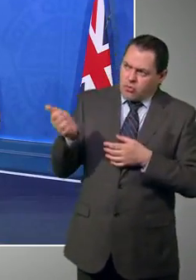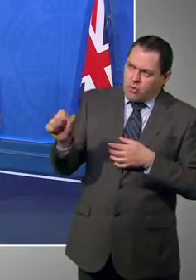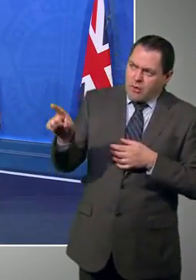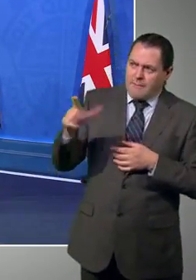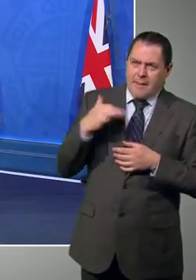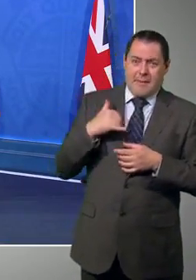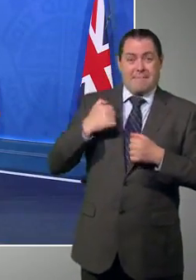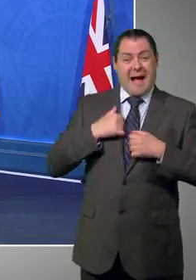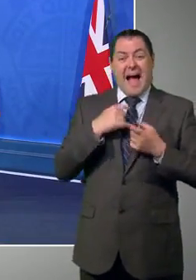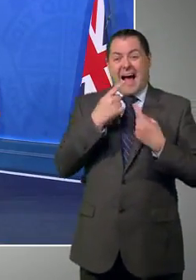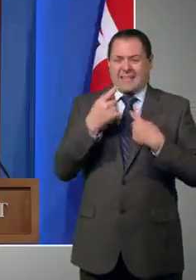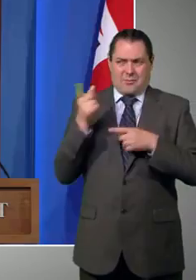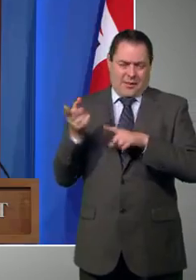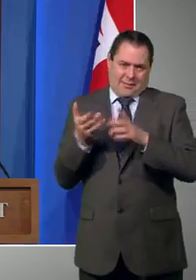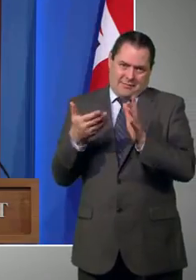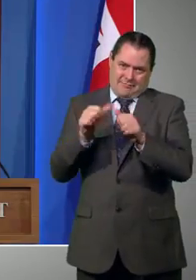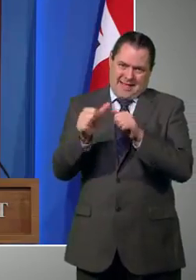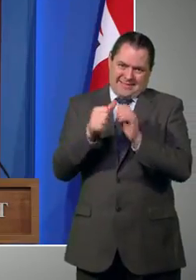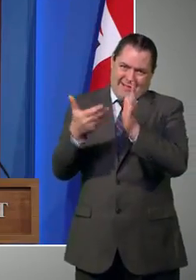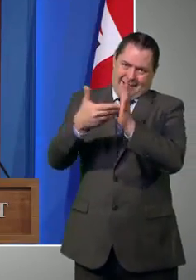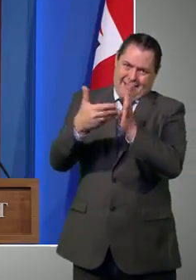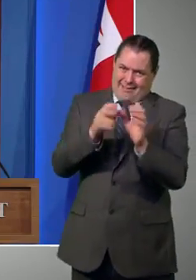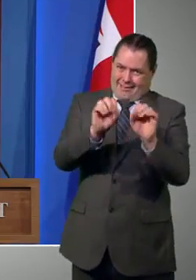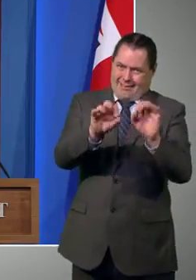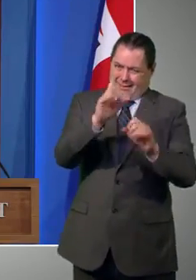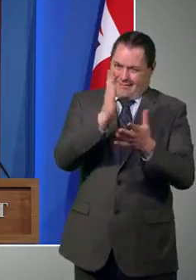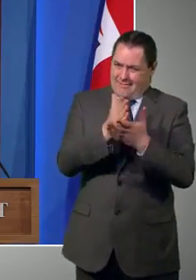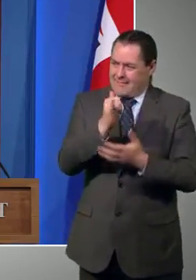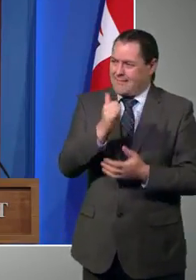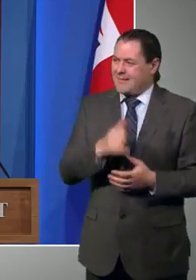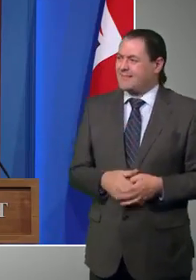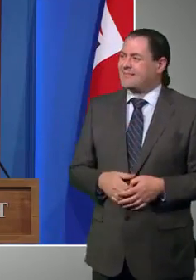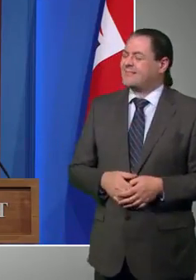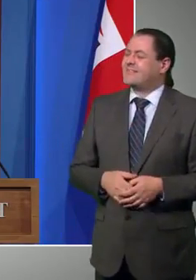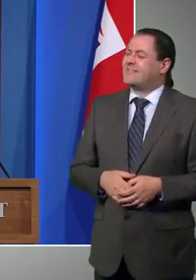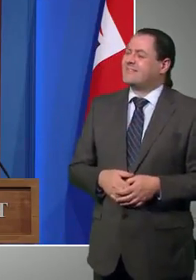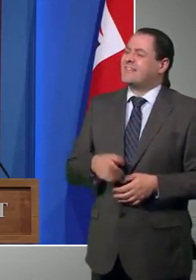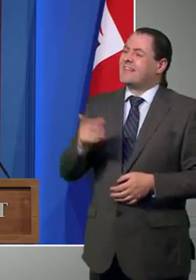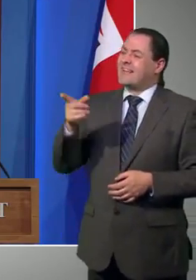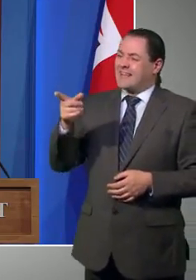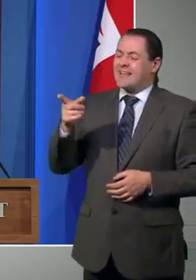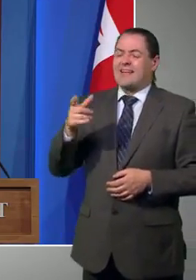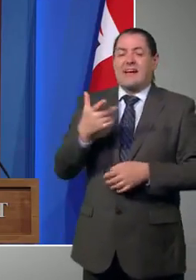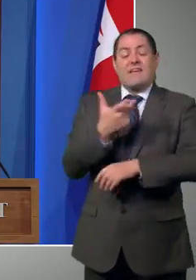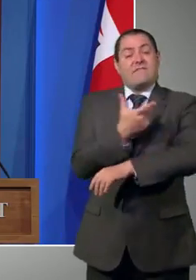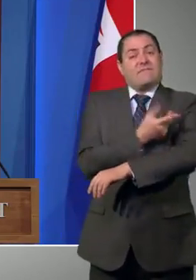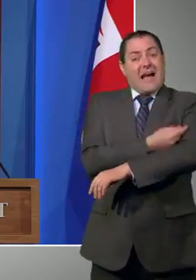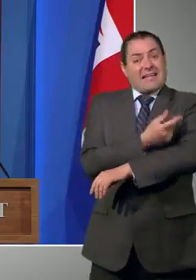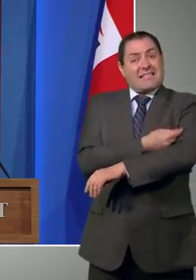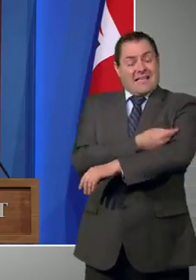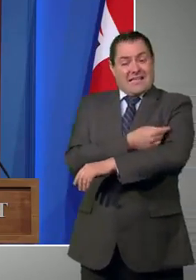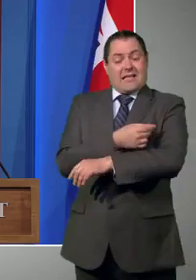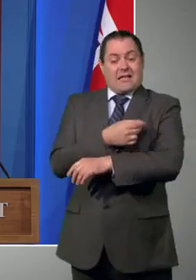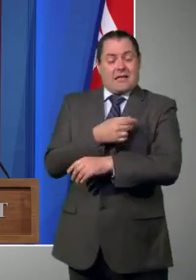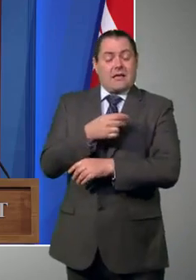my answer right now. Thank you and Secretary so the vaccine